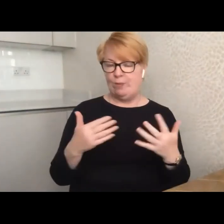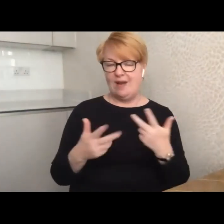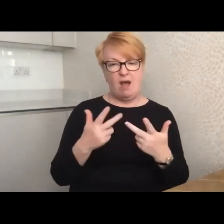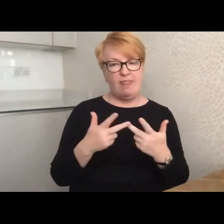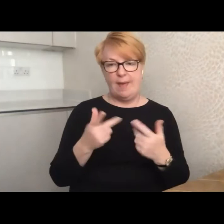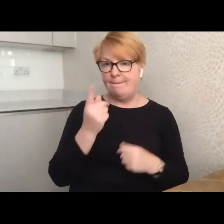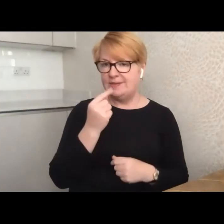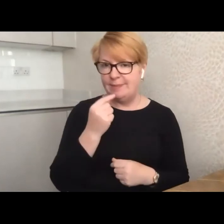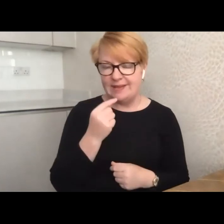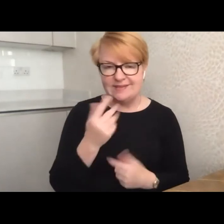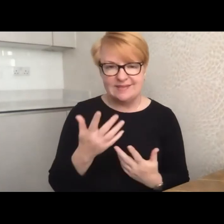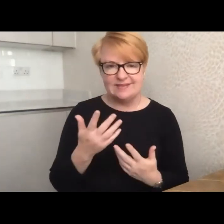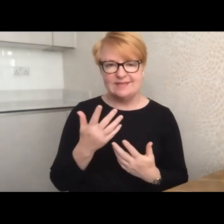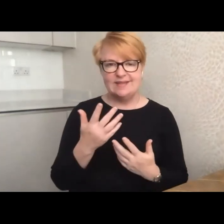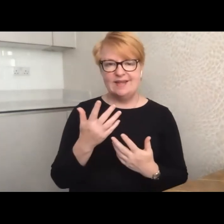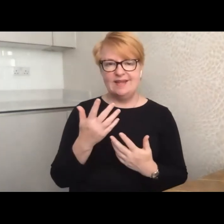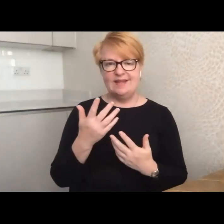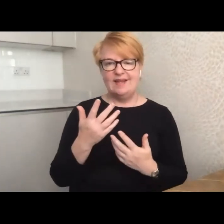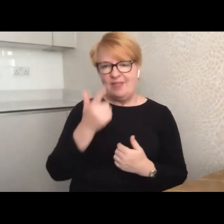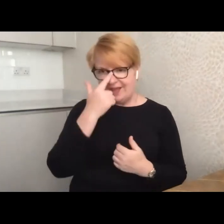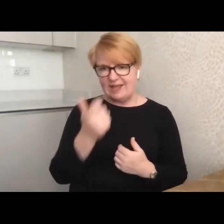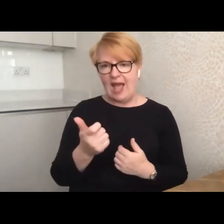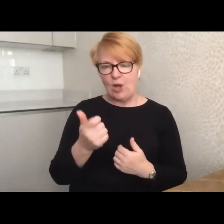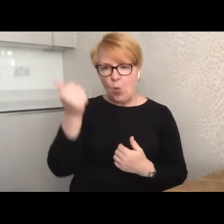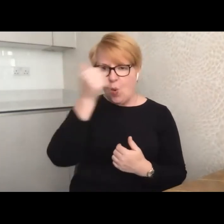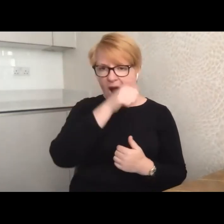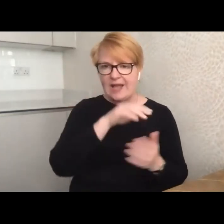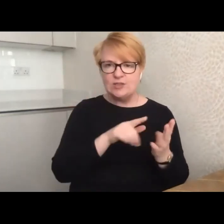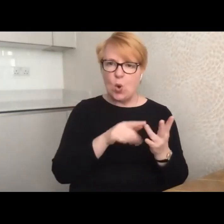rhizomatic possibilities that connect us and have all these interlinking tendrils.